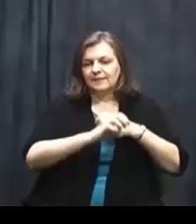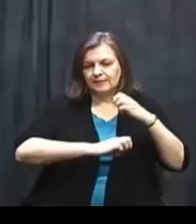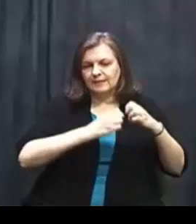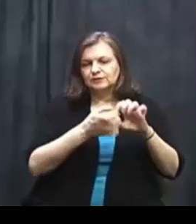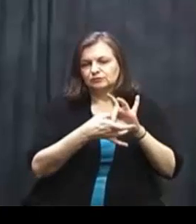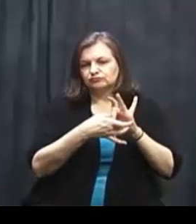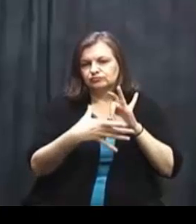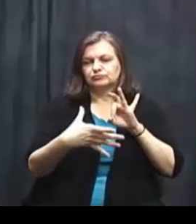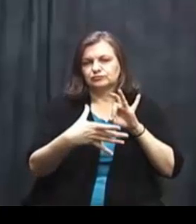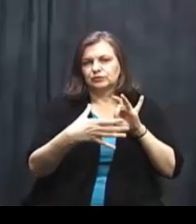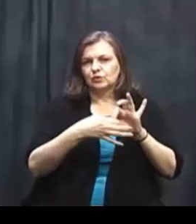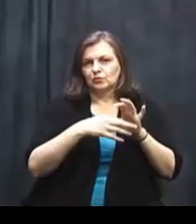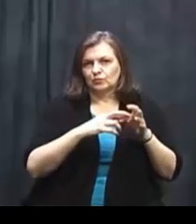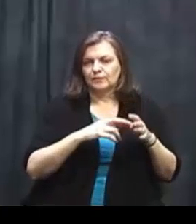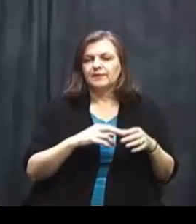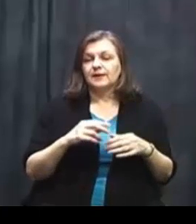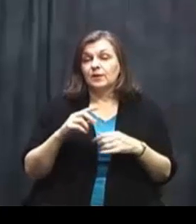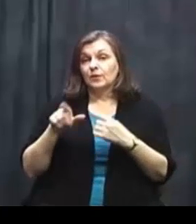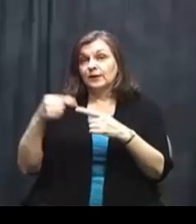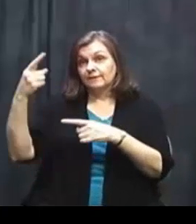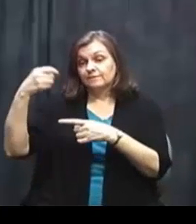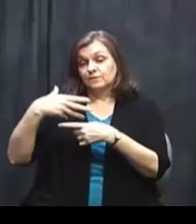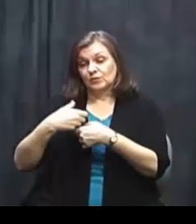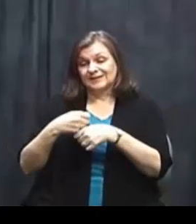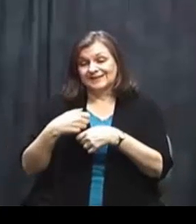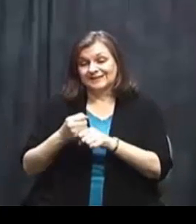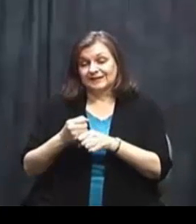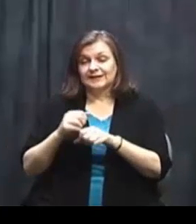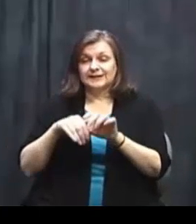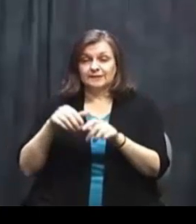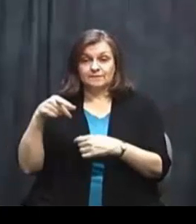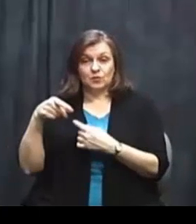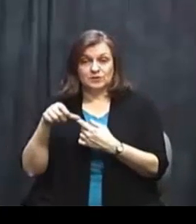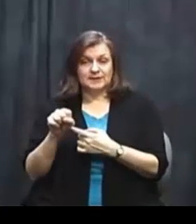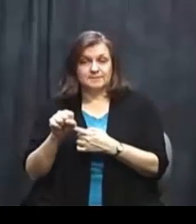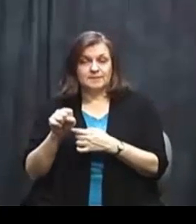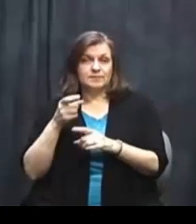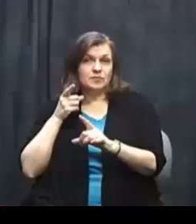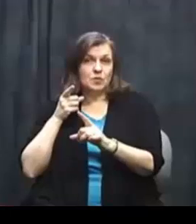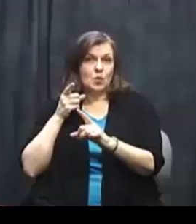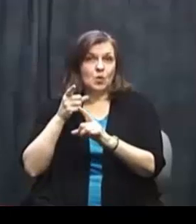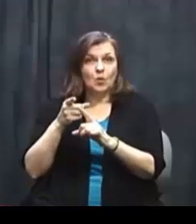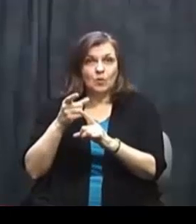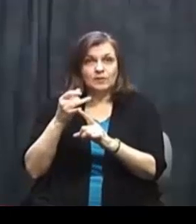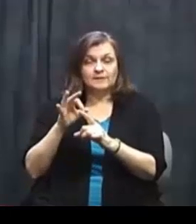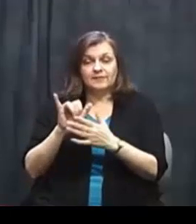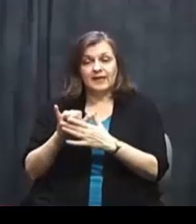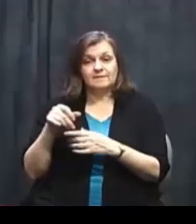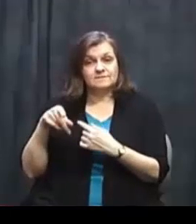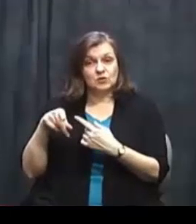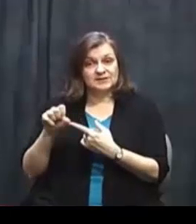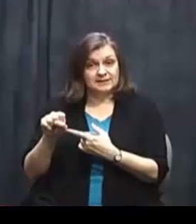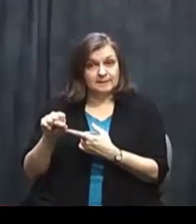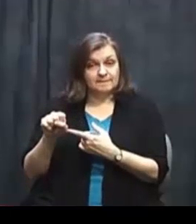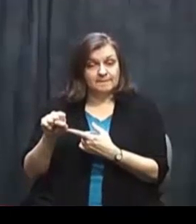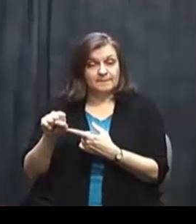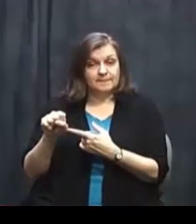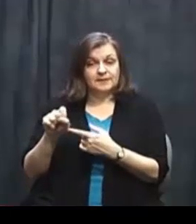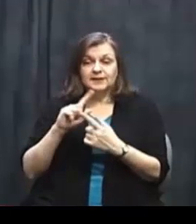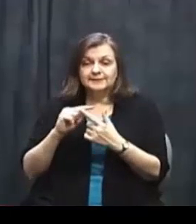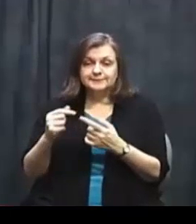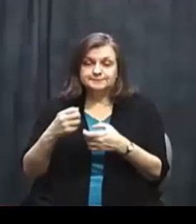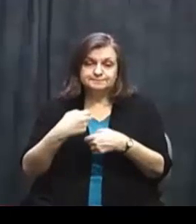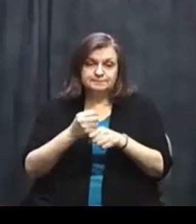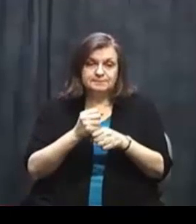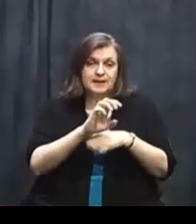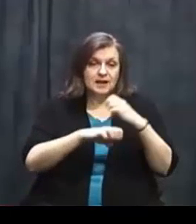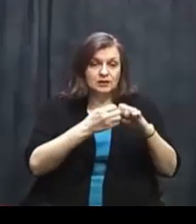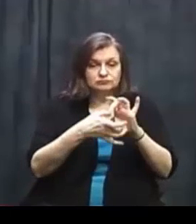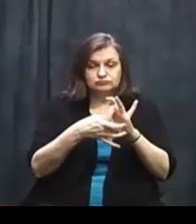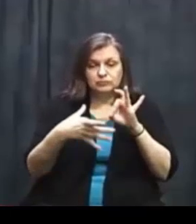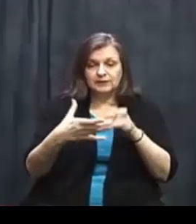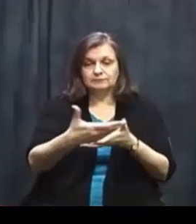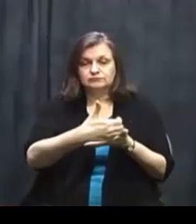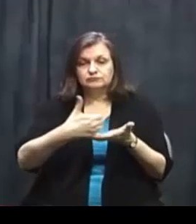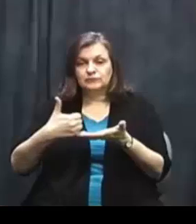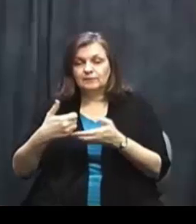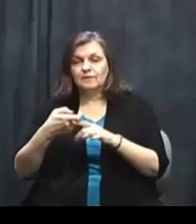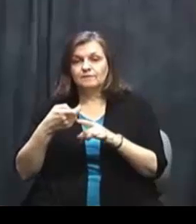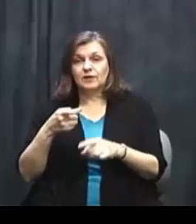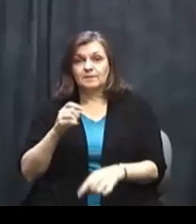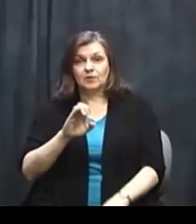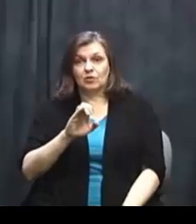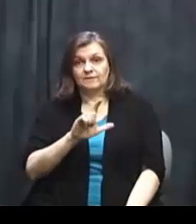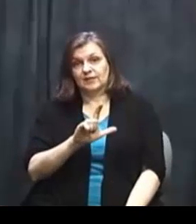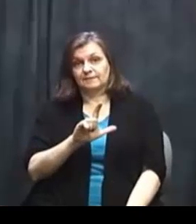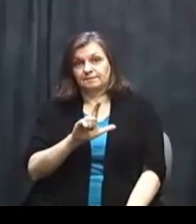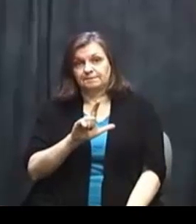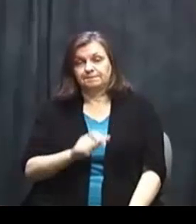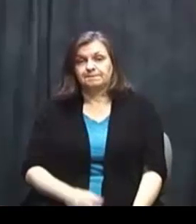in photosystems for photosynthesis the entire purpose of the photosystem is to harvest electrons from chlorophyll